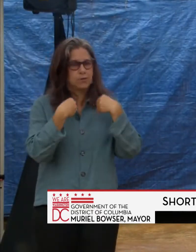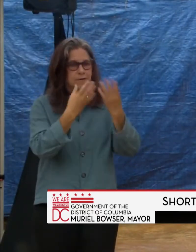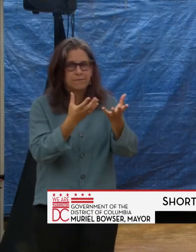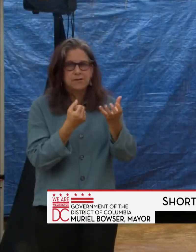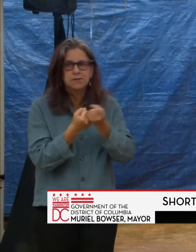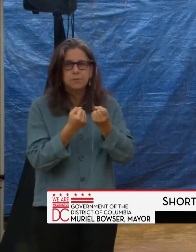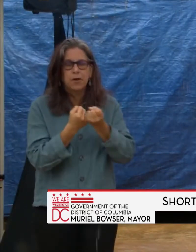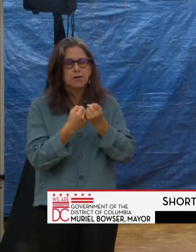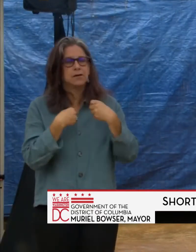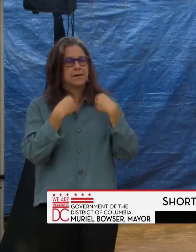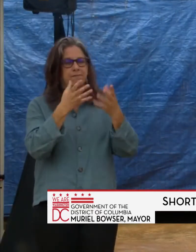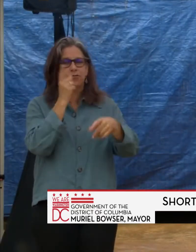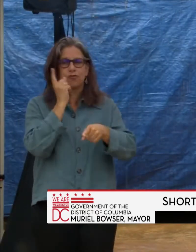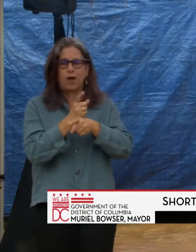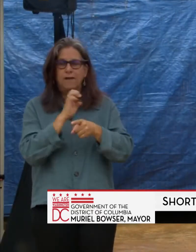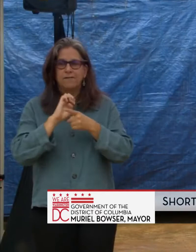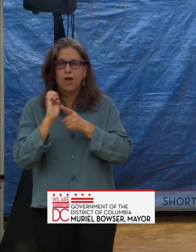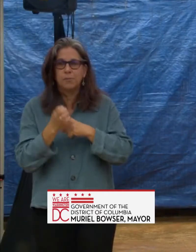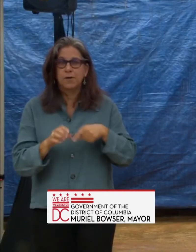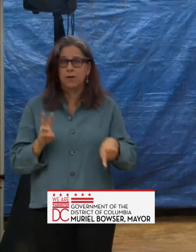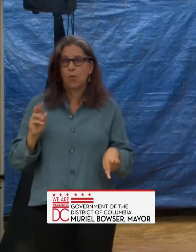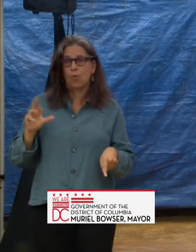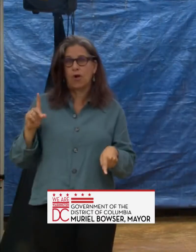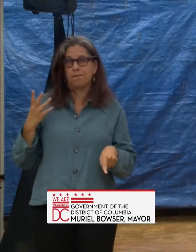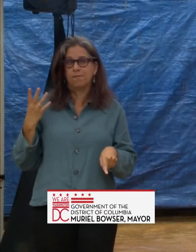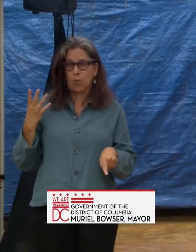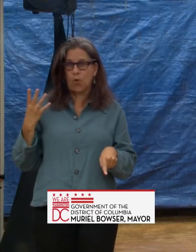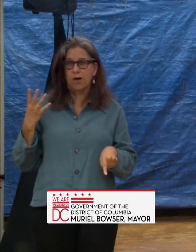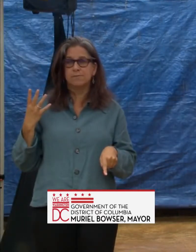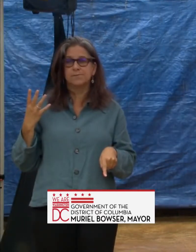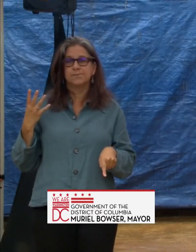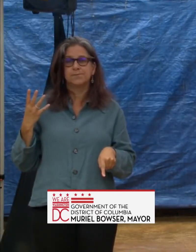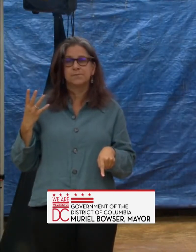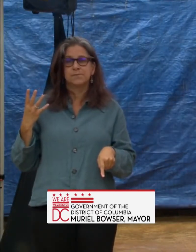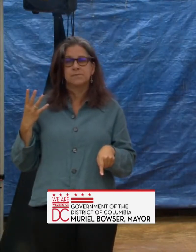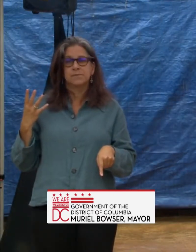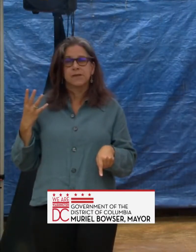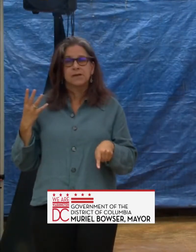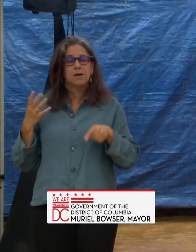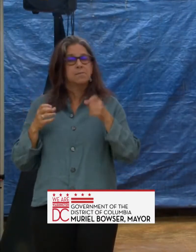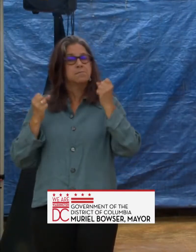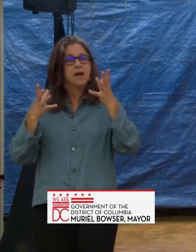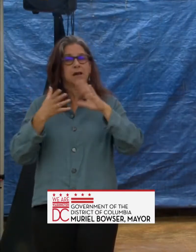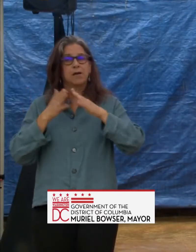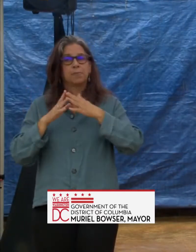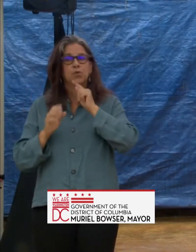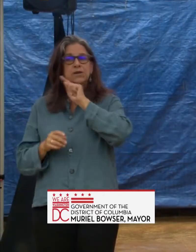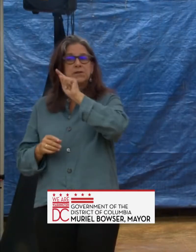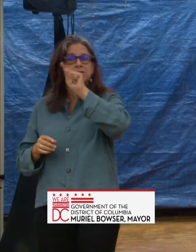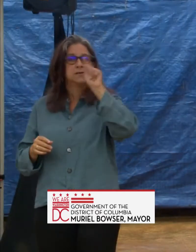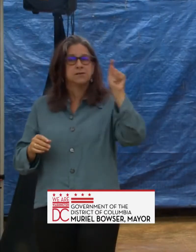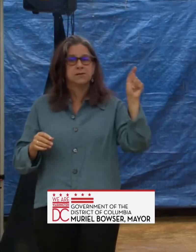HERE IN WARD 4 AND IN COMMUNITIES IN EVERY WARD OF THE CITY, WE ARE WORKING TOGETHER TO GET THIS DONE.